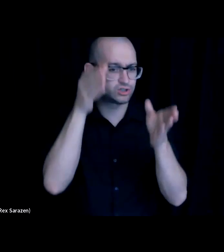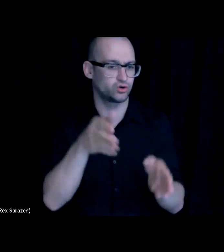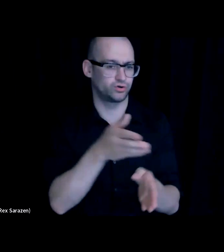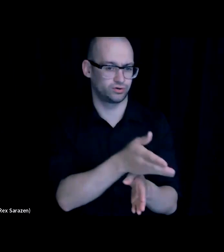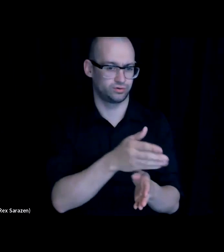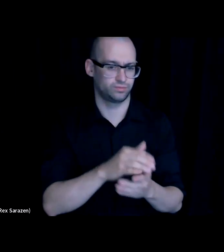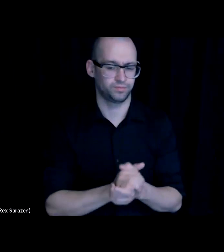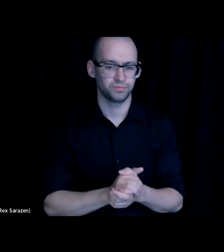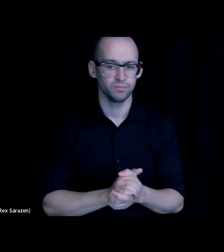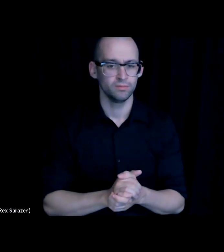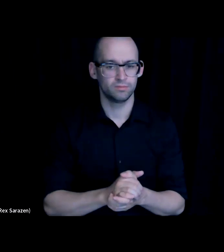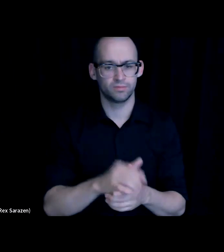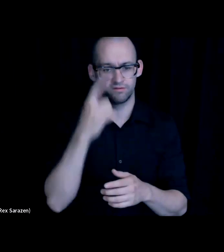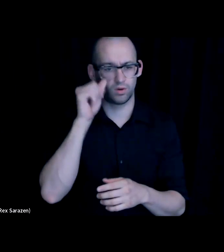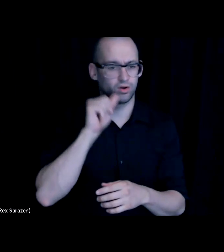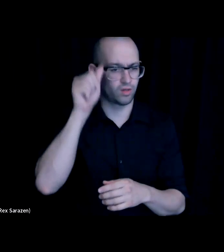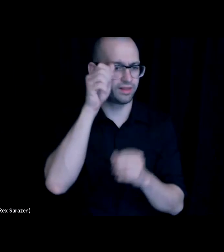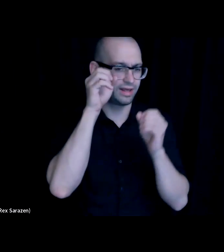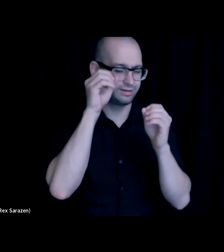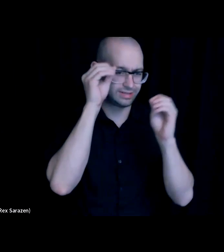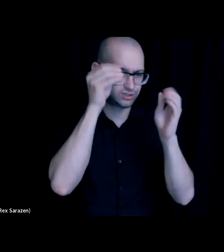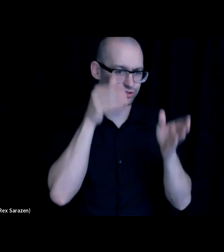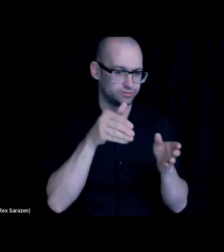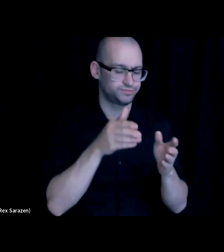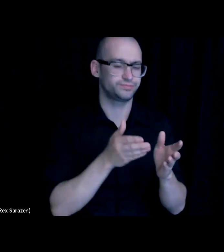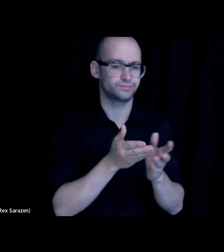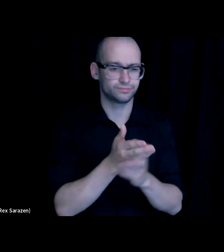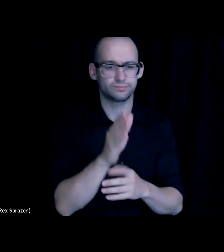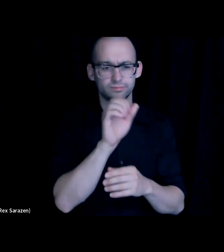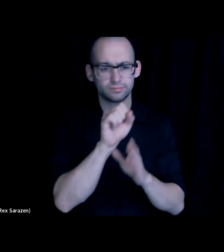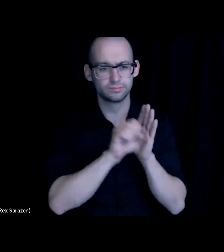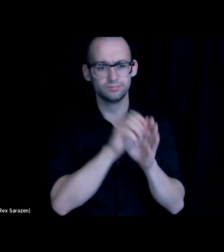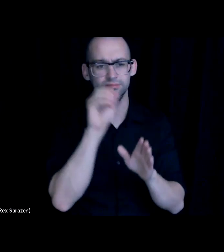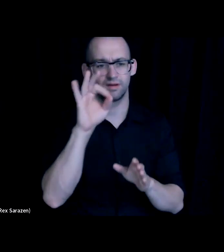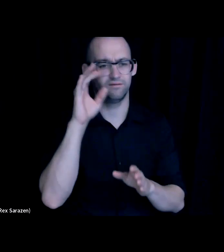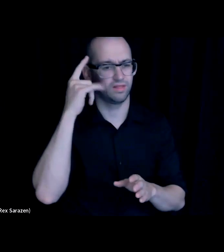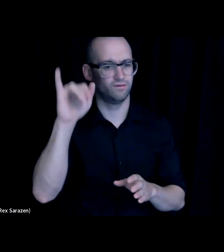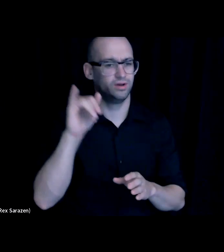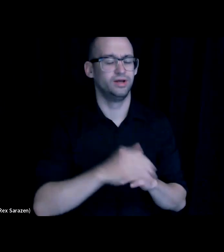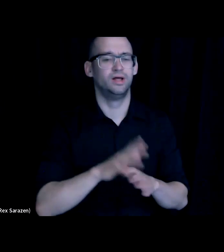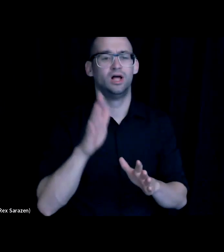for adults, educators throughout the State of California we are one of 3 State leadership